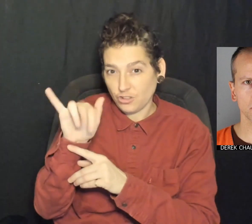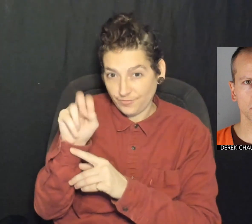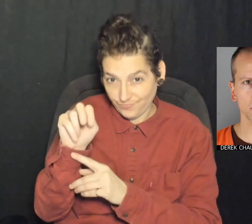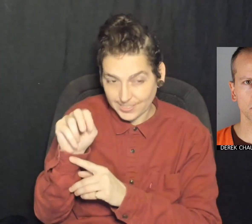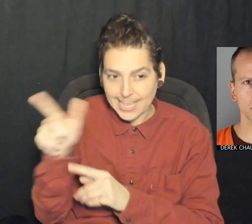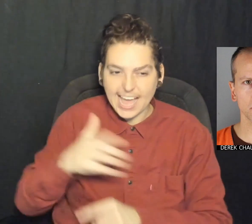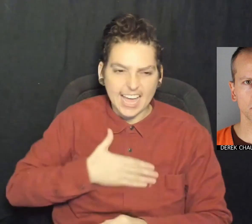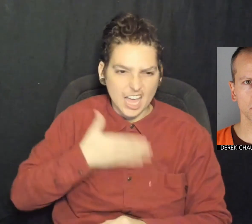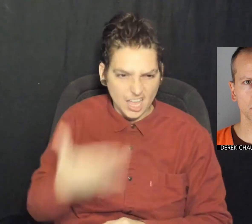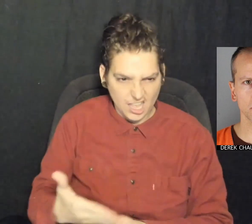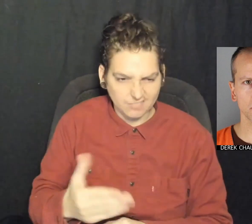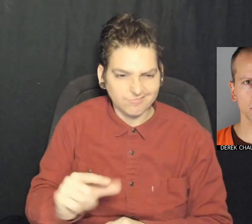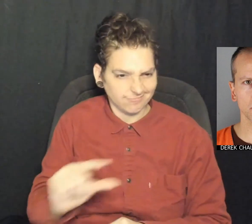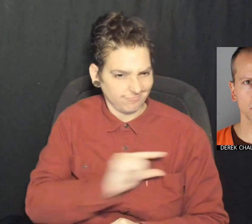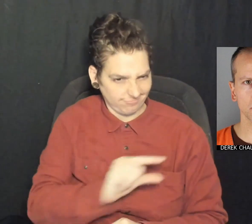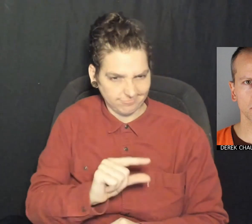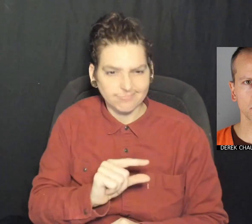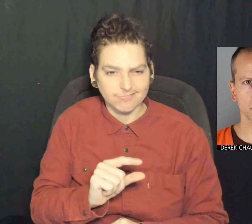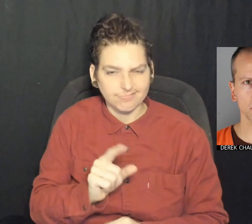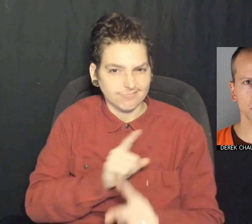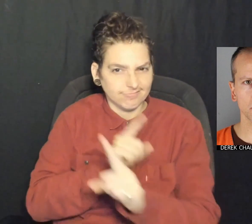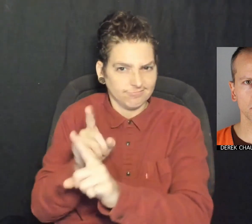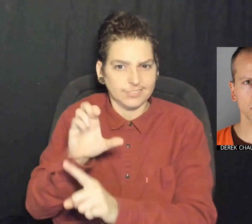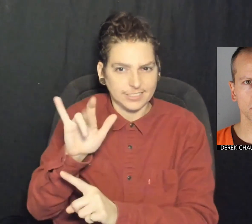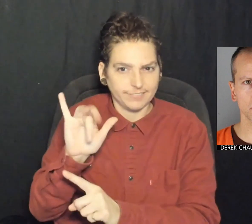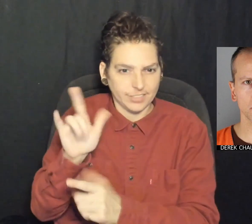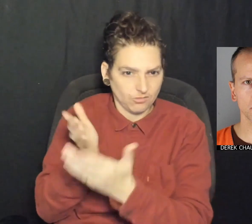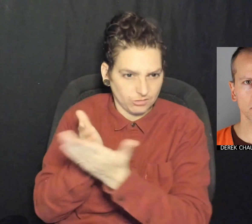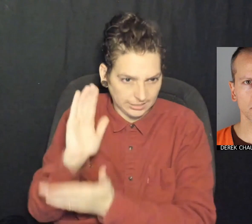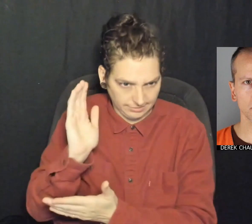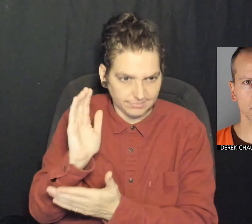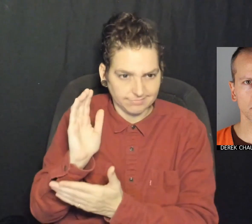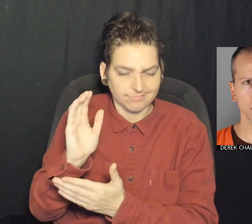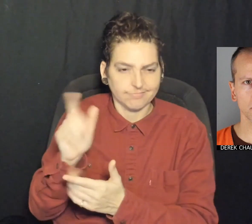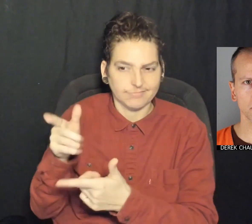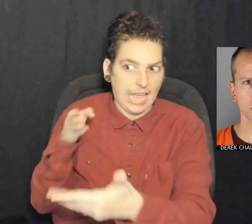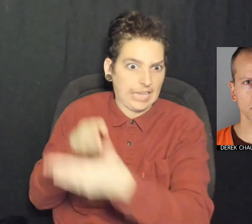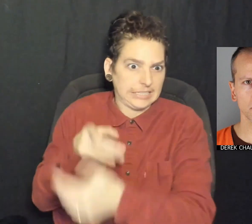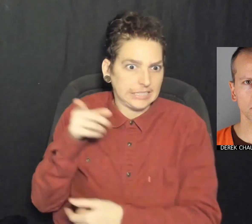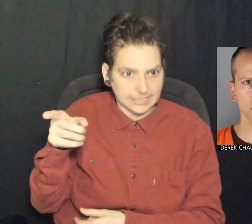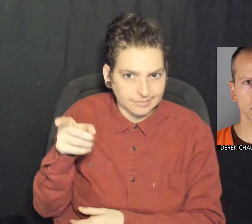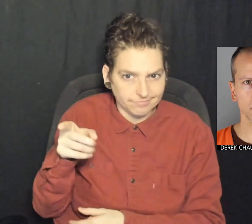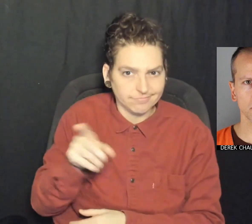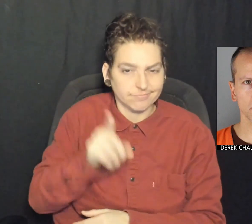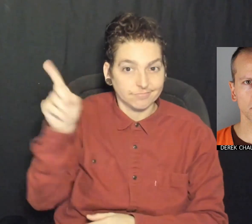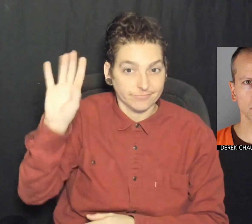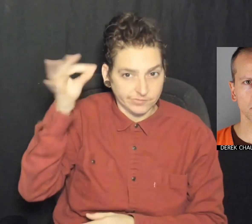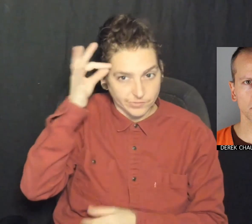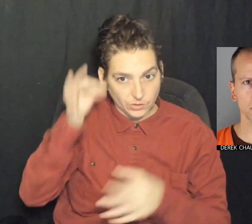former Minneapolis police officer Derek Chauvin admitted guilt in the civil rights case against